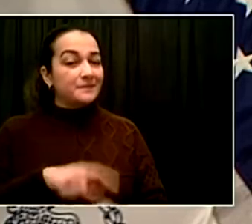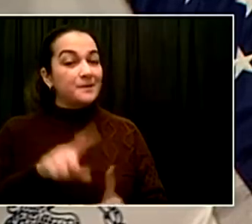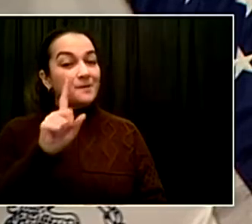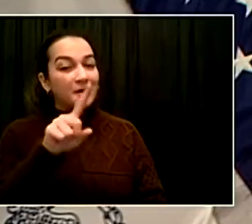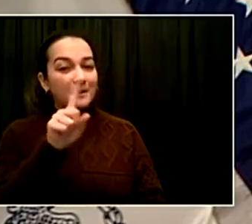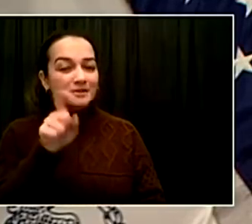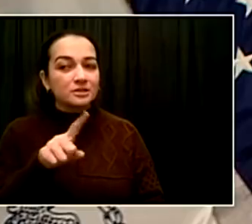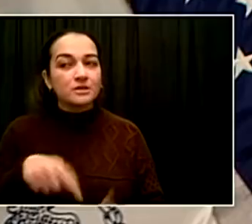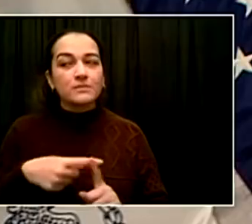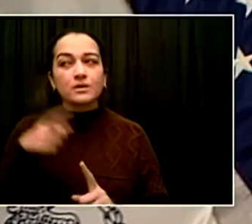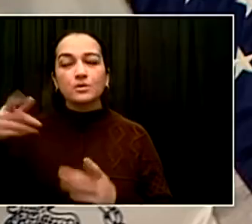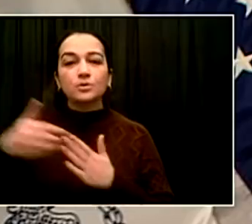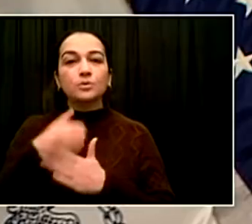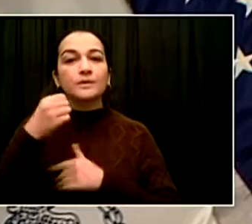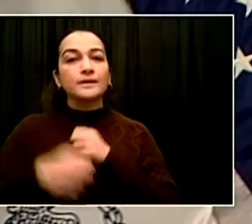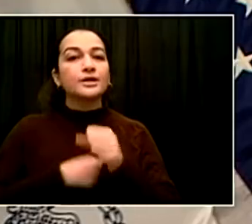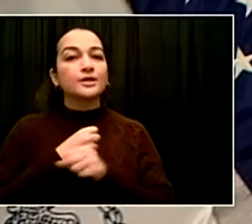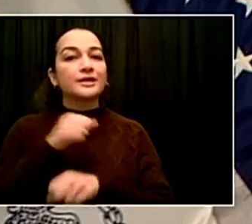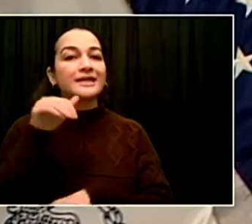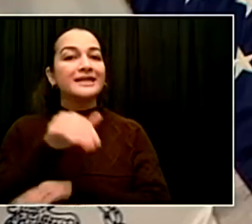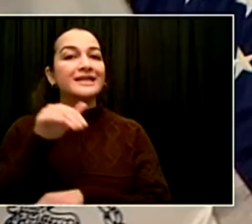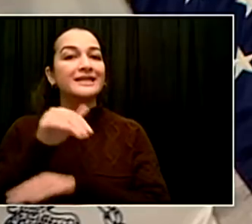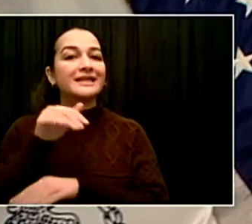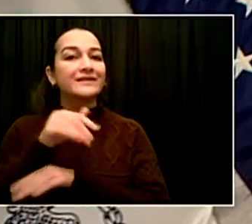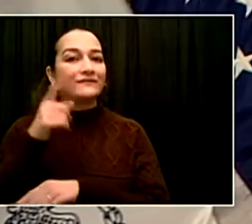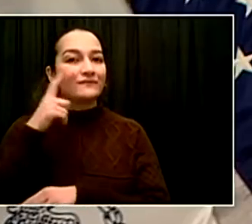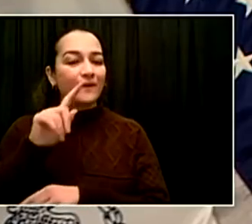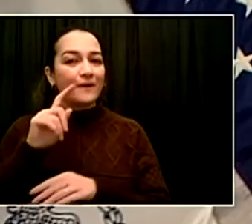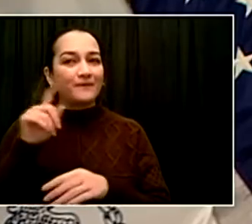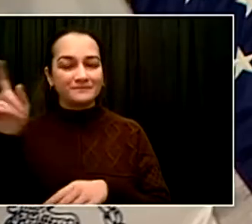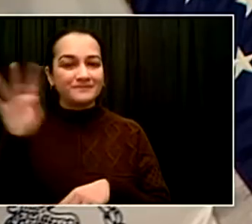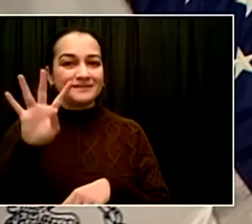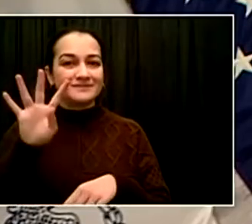GATHERS LOTS AND LOTS OF PEOPLE